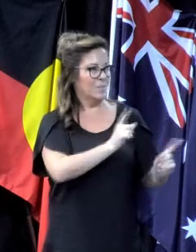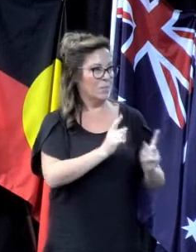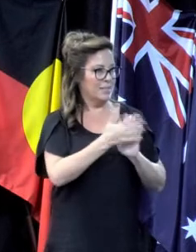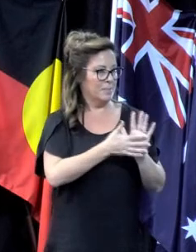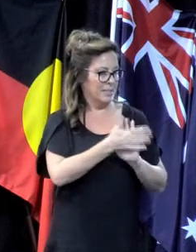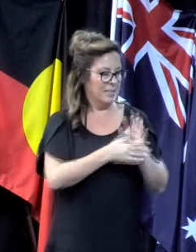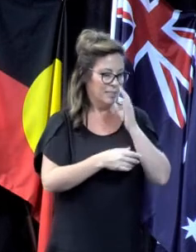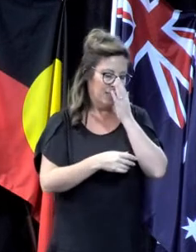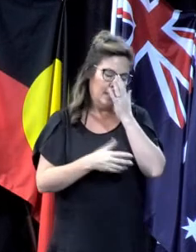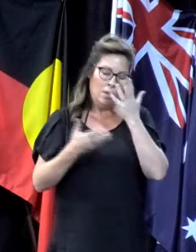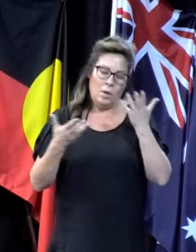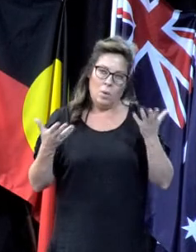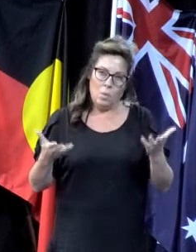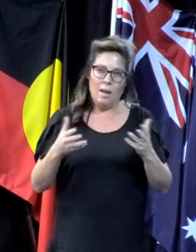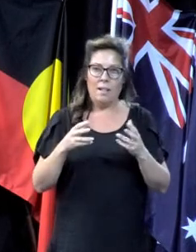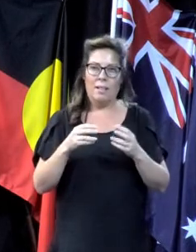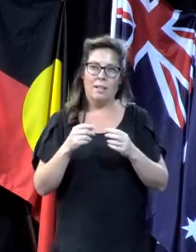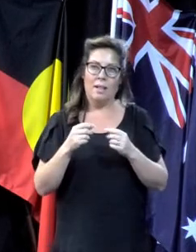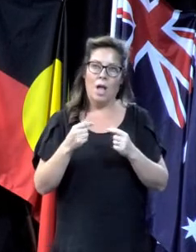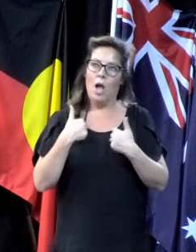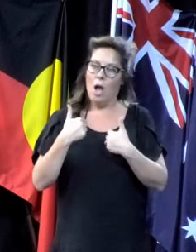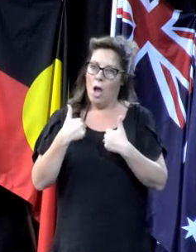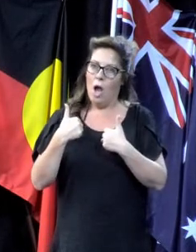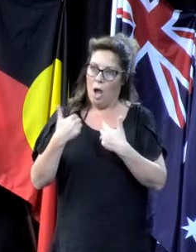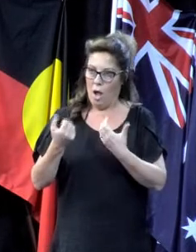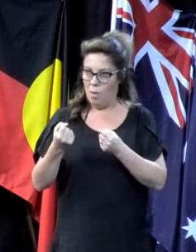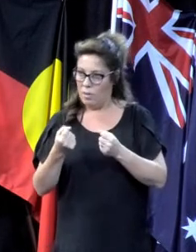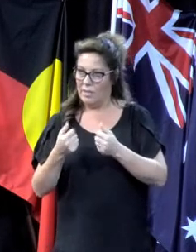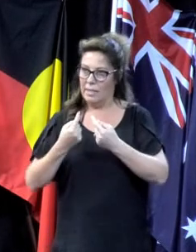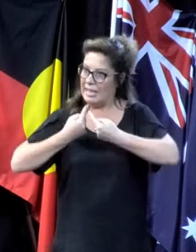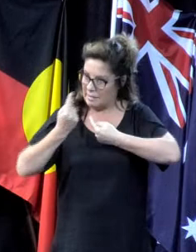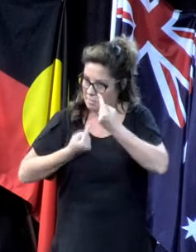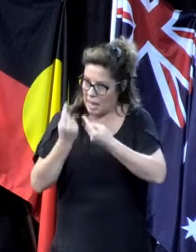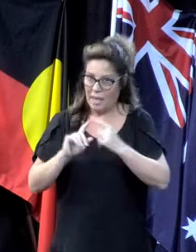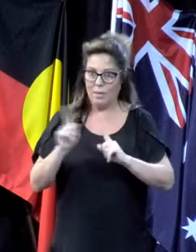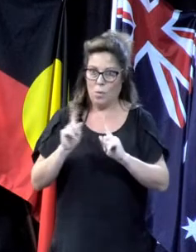I would outline the steps that I have taken and what I see